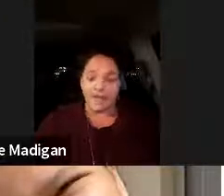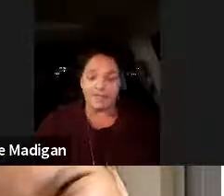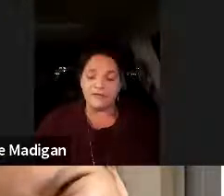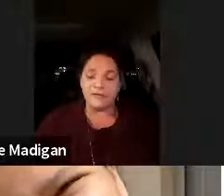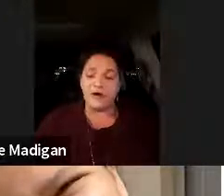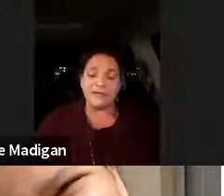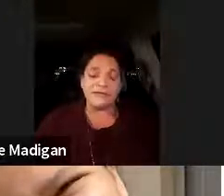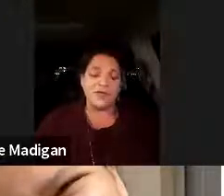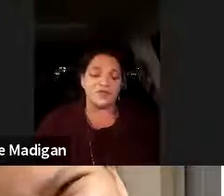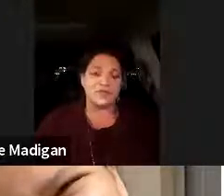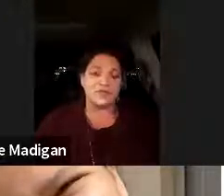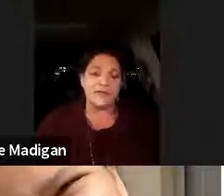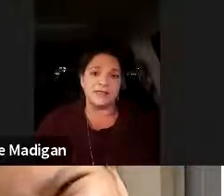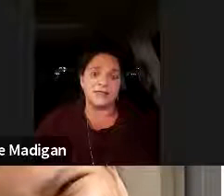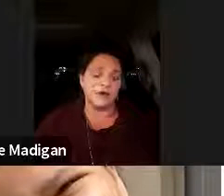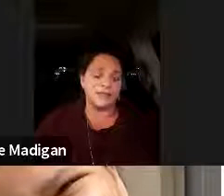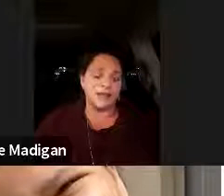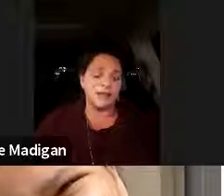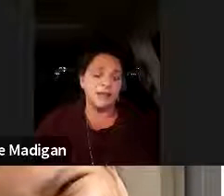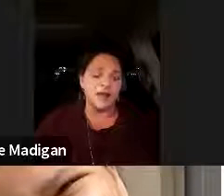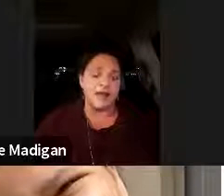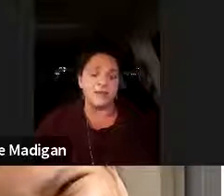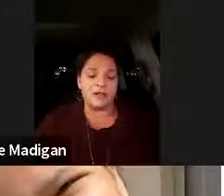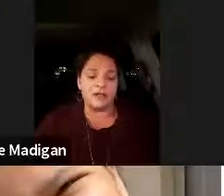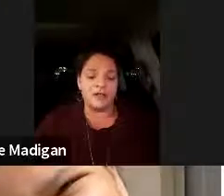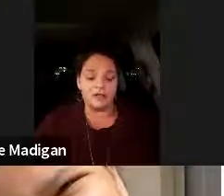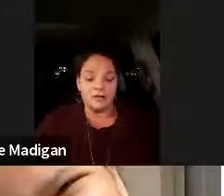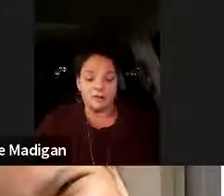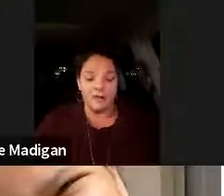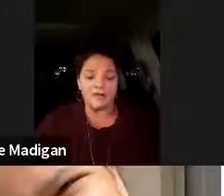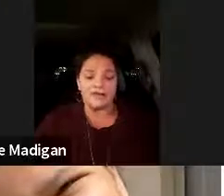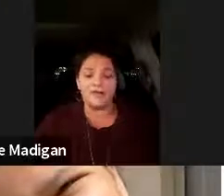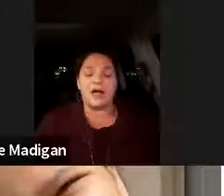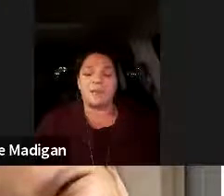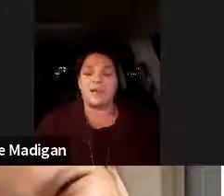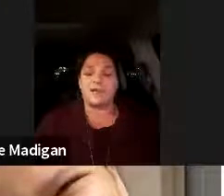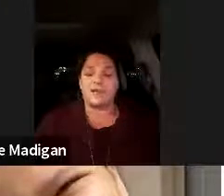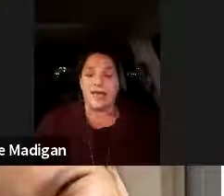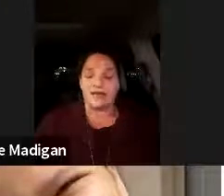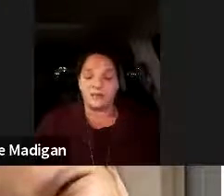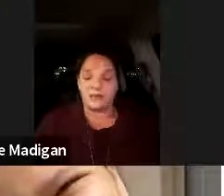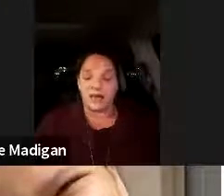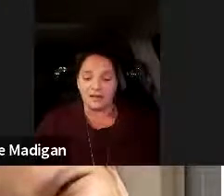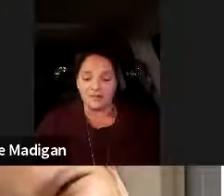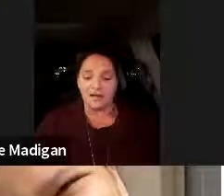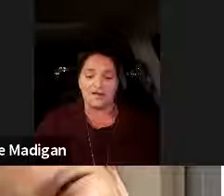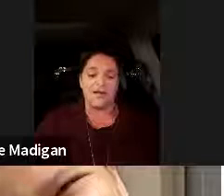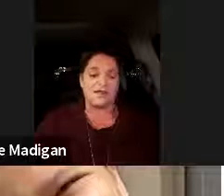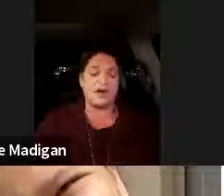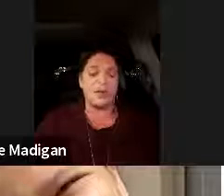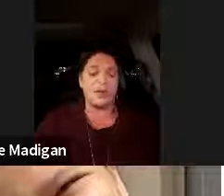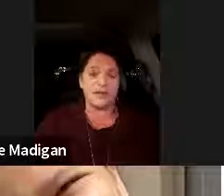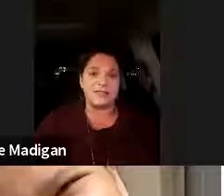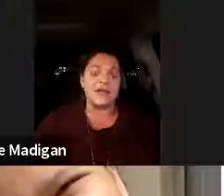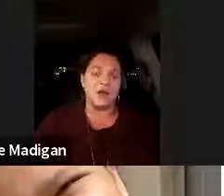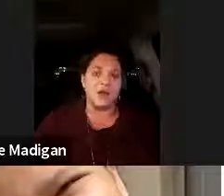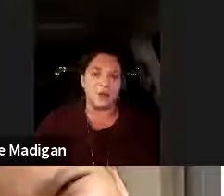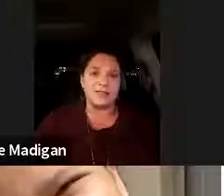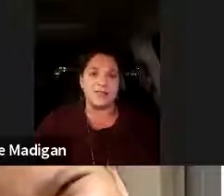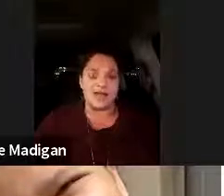Richelle Madigan: I believe, with policy changes, a sense of urgency, accountability, we can save a lot of money as a state by meeting the needs of our own kids in our own state.